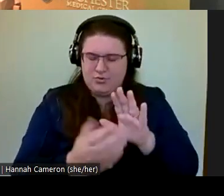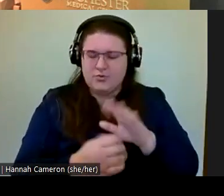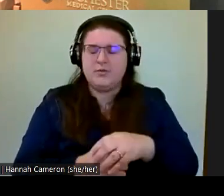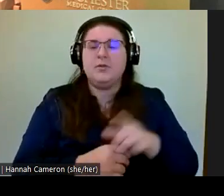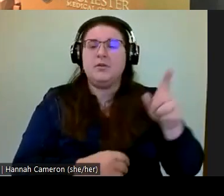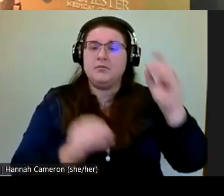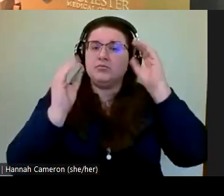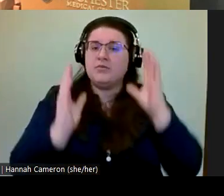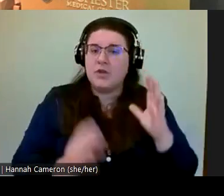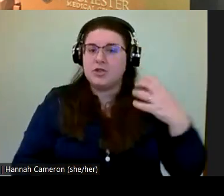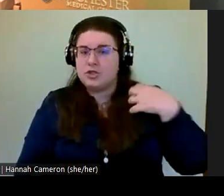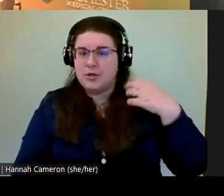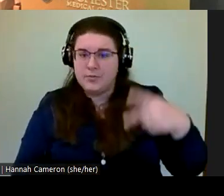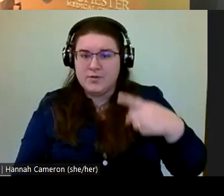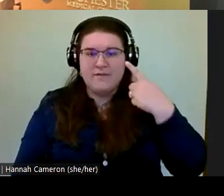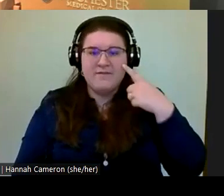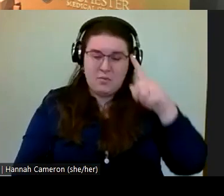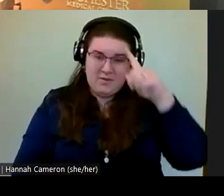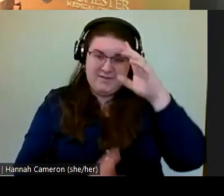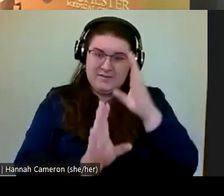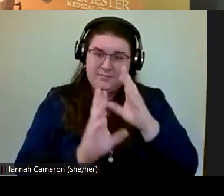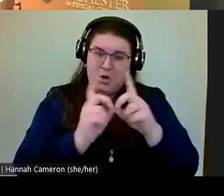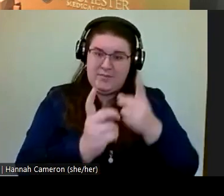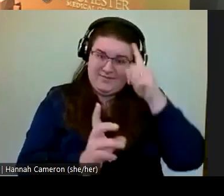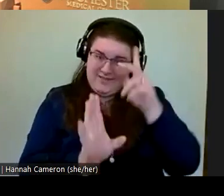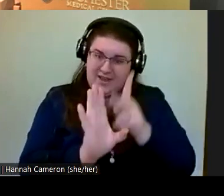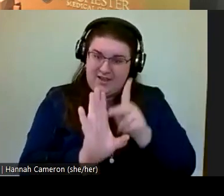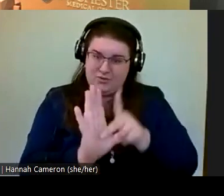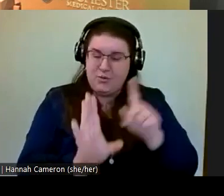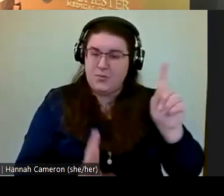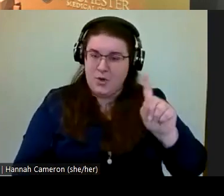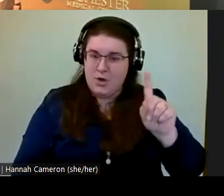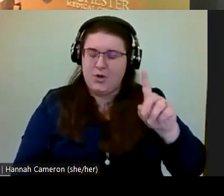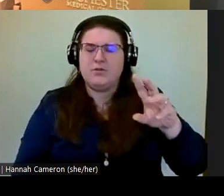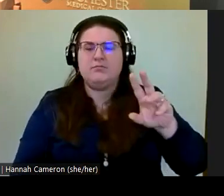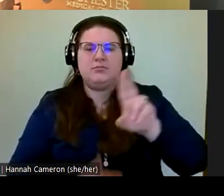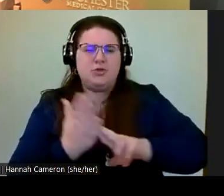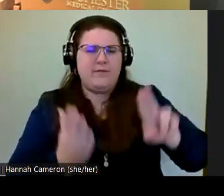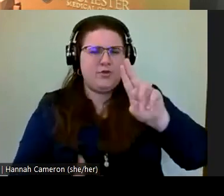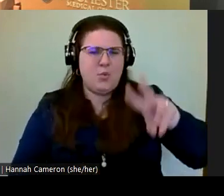of Psychiatry and Behavioral Sciences at the University of Washington he also holds adjunct